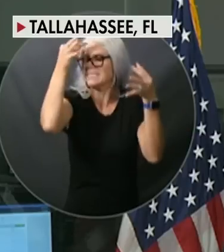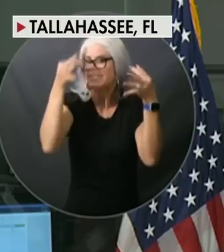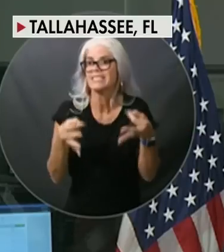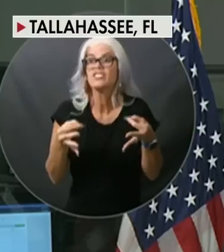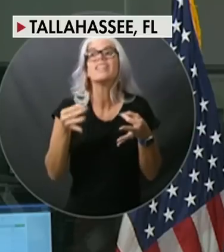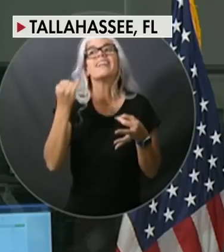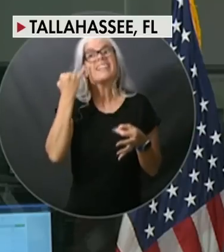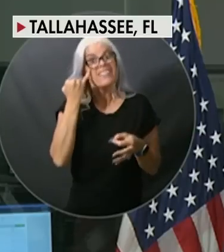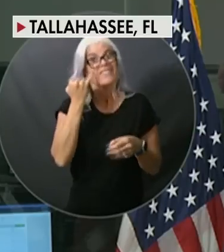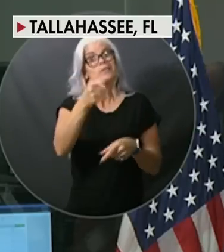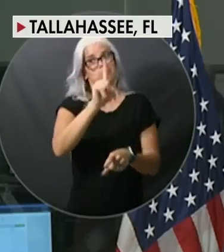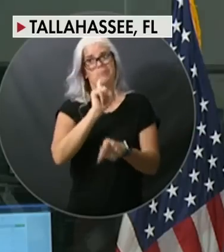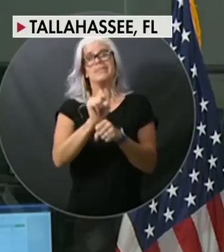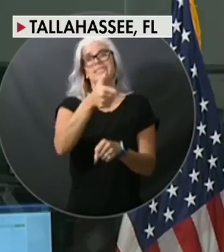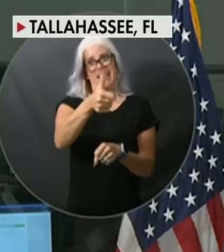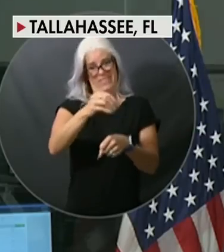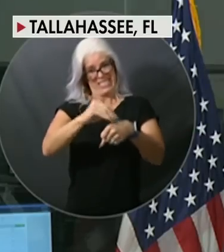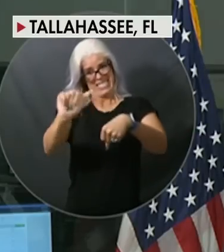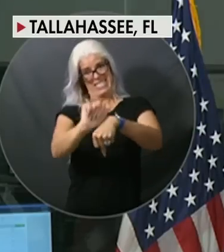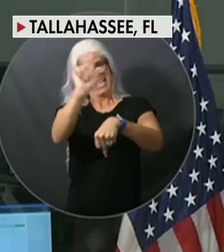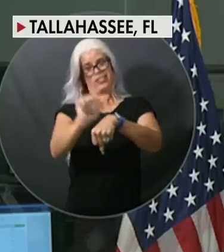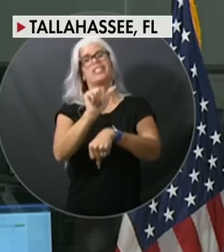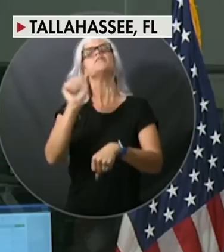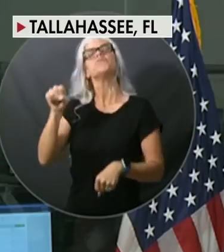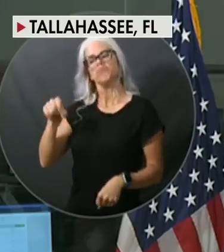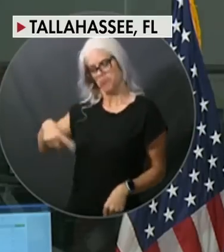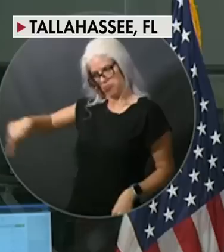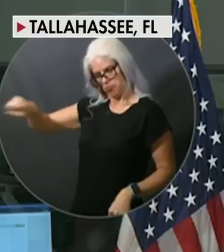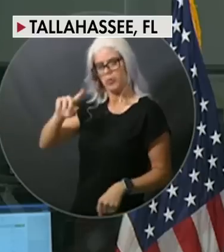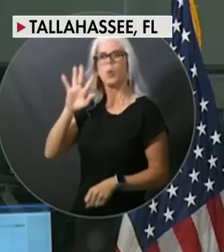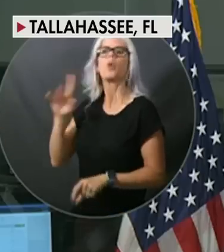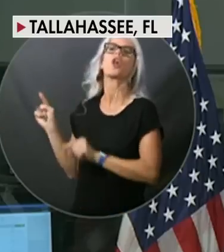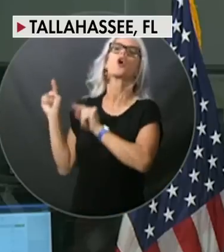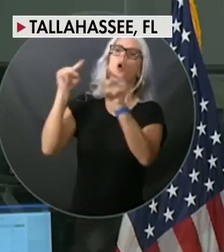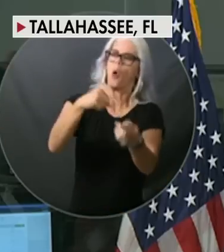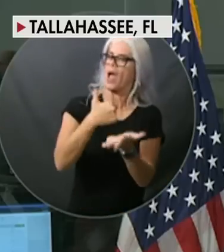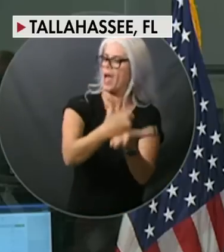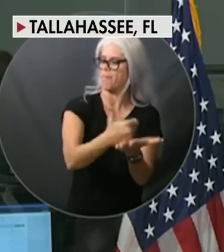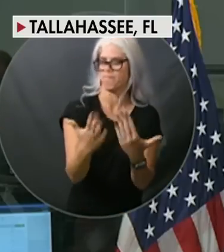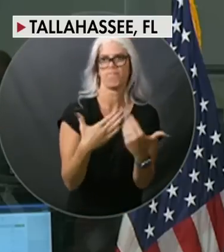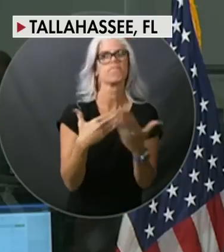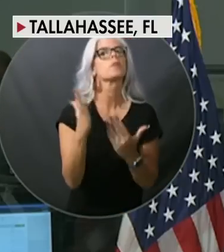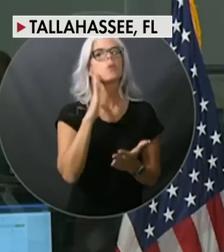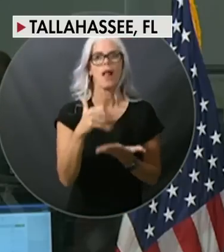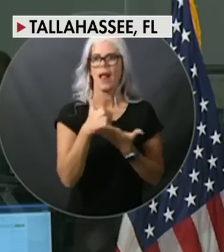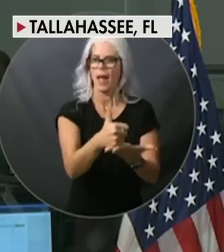NEVERTHELESS, IF PEOPLE ARE IN HARM'S WAY, YOU KNOW, WE'RE GOING TO GO AND DO WHATEVER WE